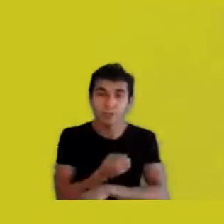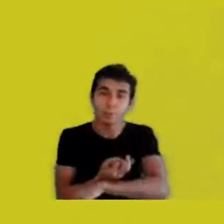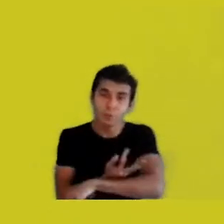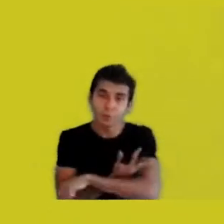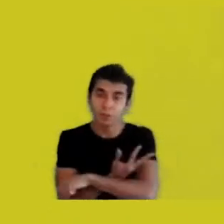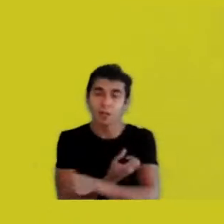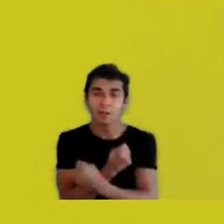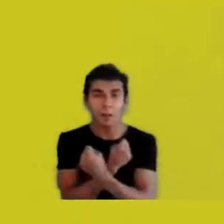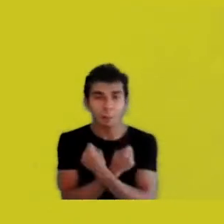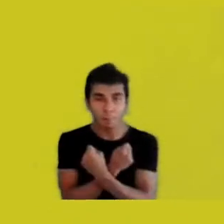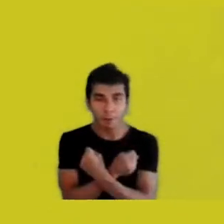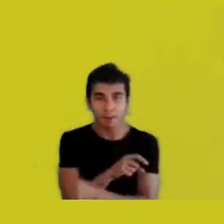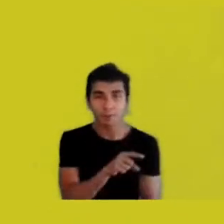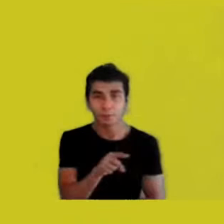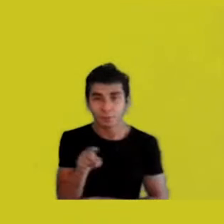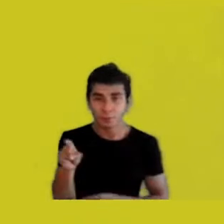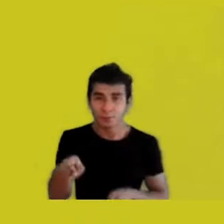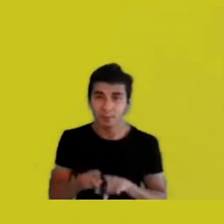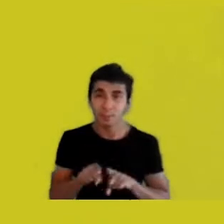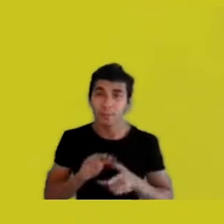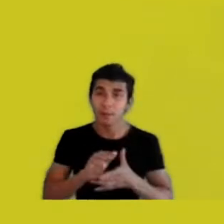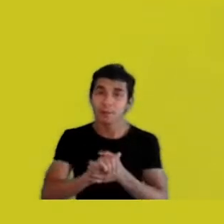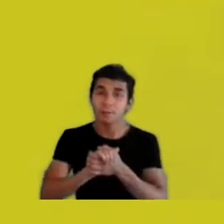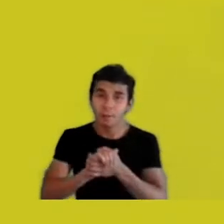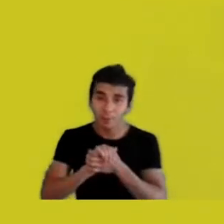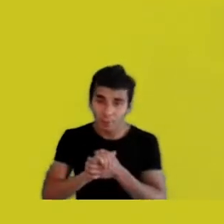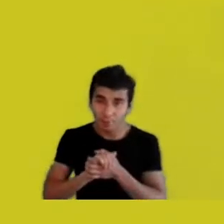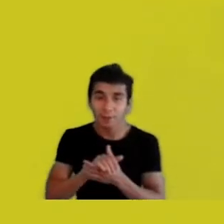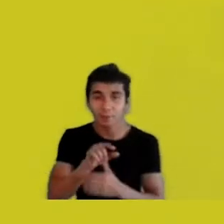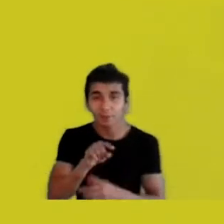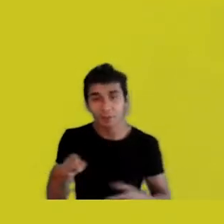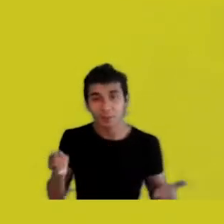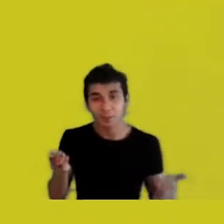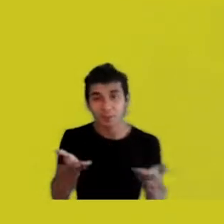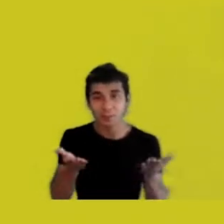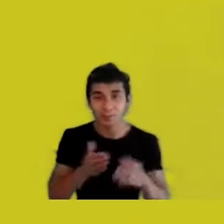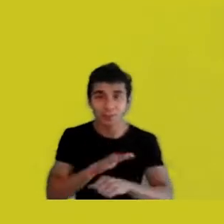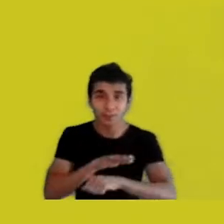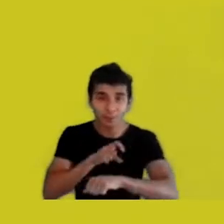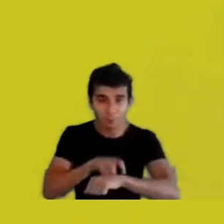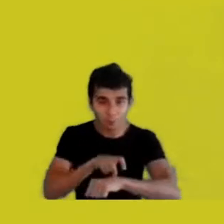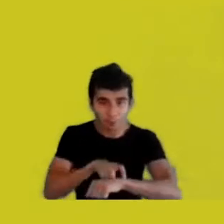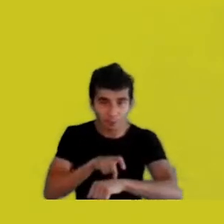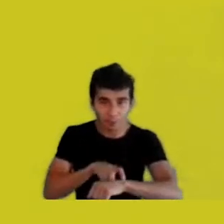as I salute our moment here, and let’s move on.